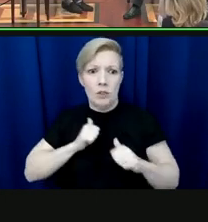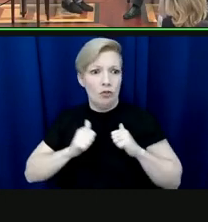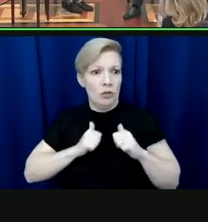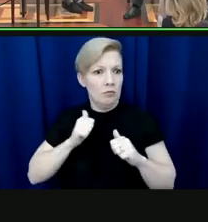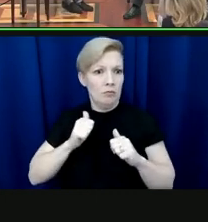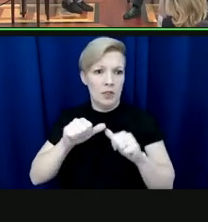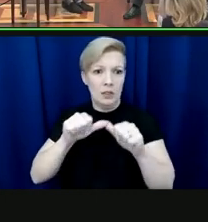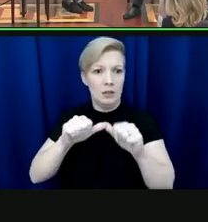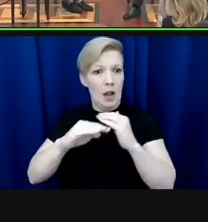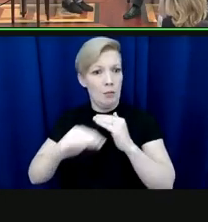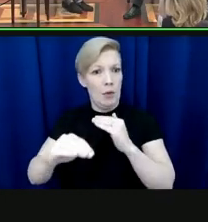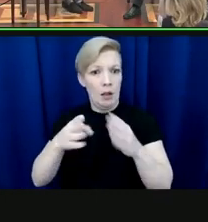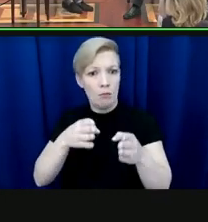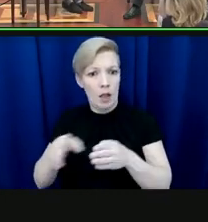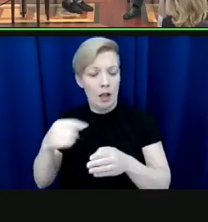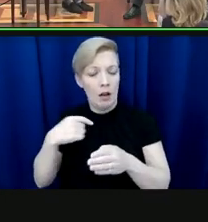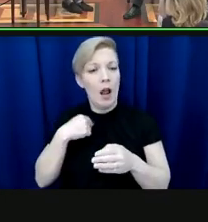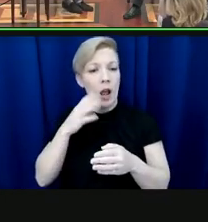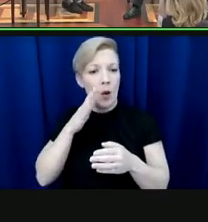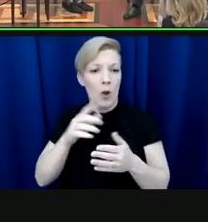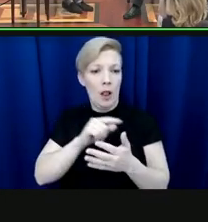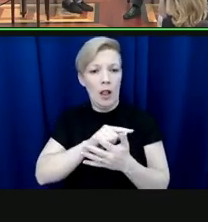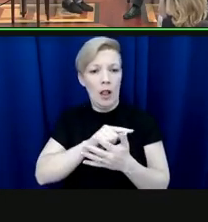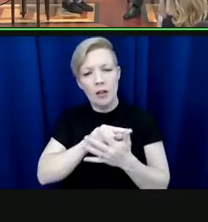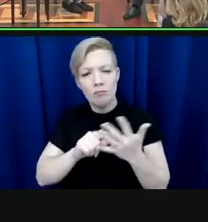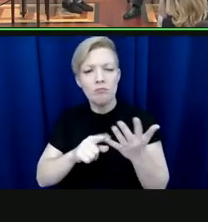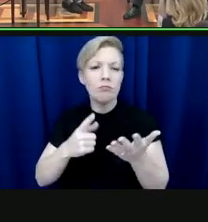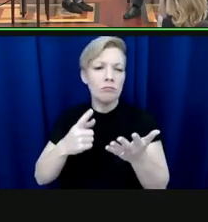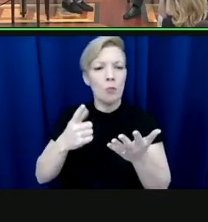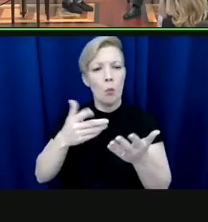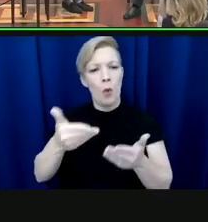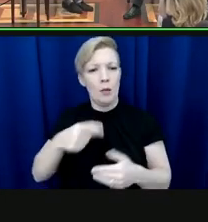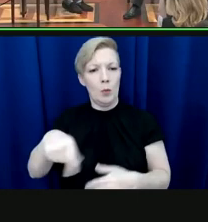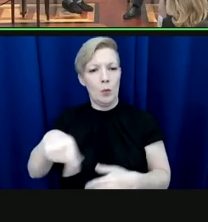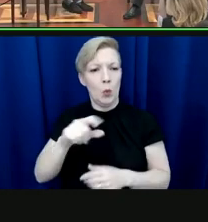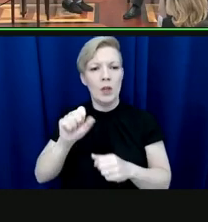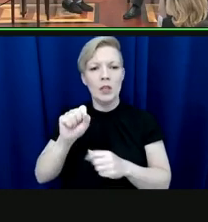I won't go through this slide, but welcome you to sustainability.gov where you can see the mandate